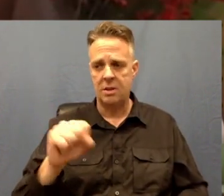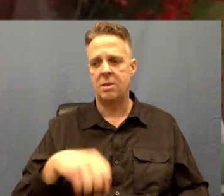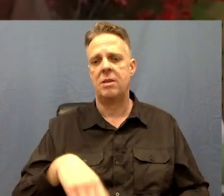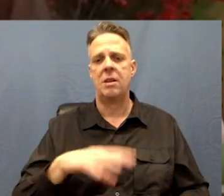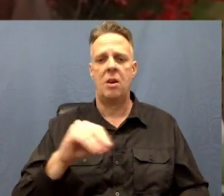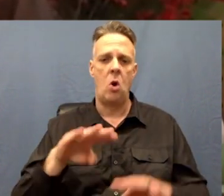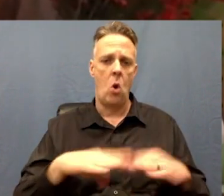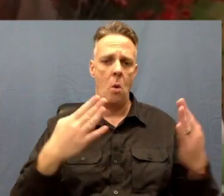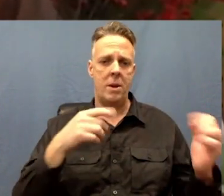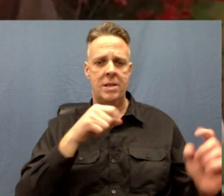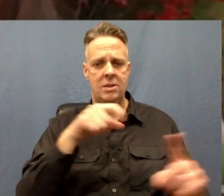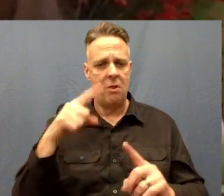FINALLY OPEN SIGNAL FOR ALL YOUR WORK MAKING THIS EVENT HAPPEN